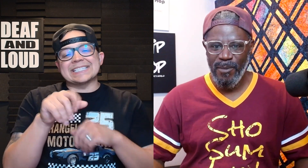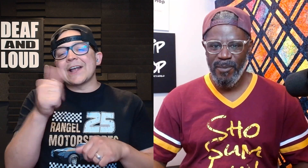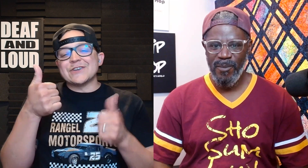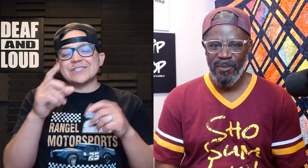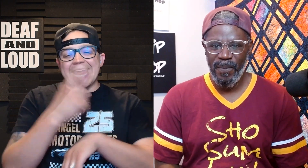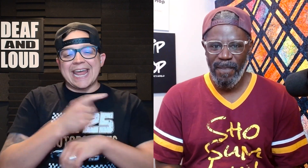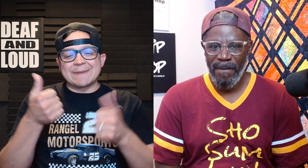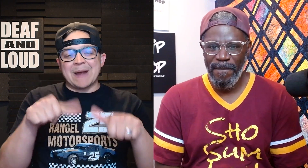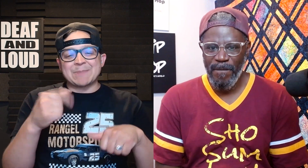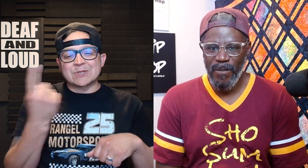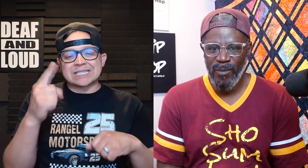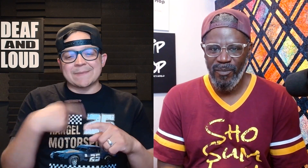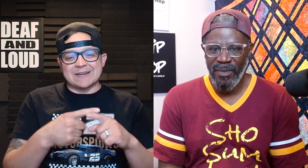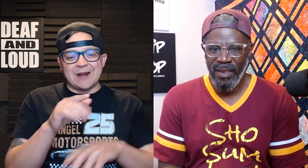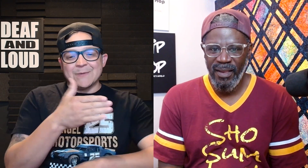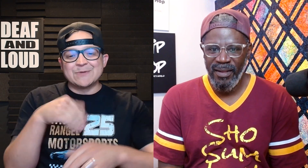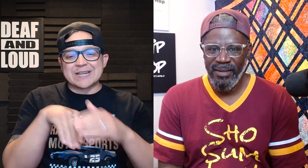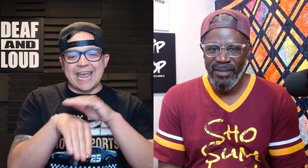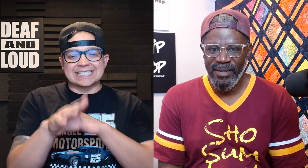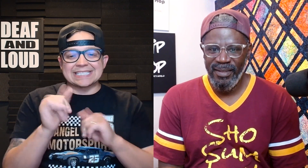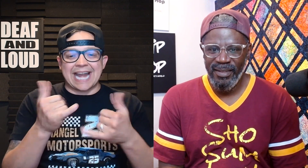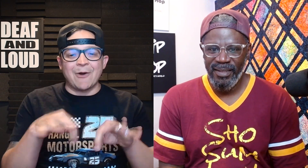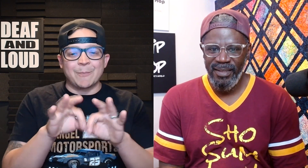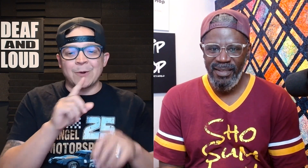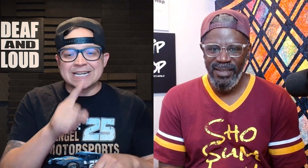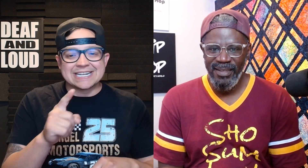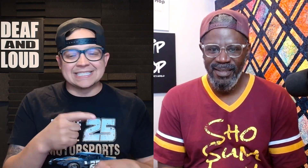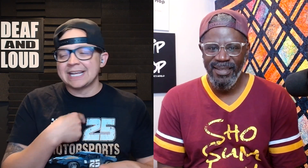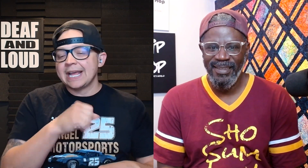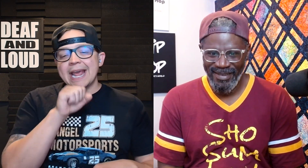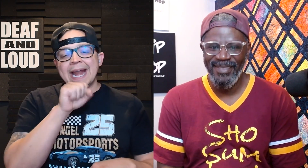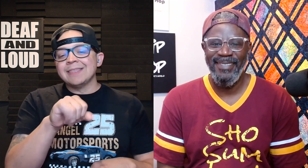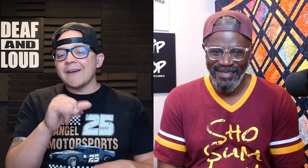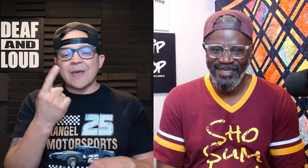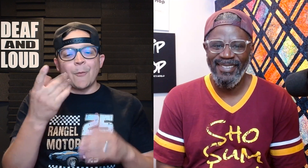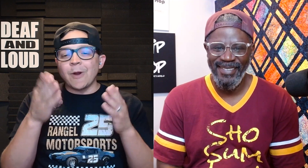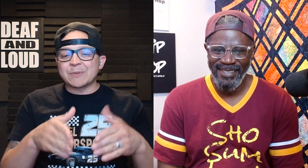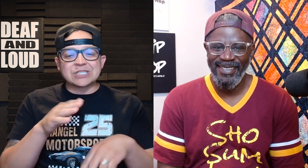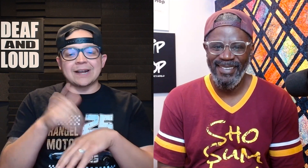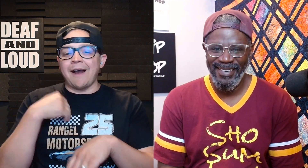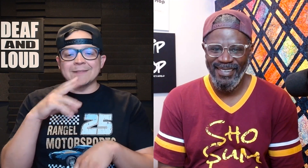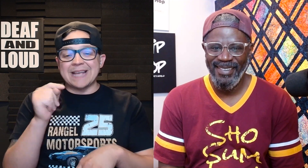The other day, I posted something about music access and how important it is. And I love that one person called me out.